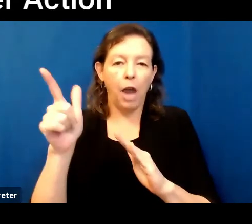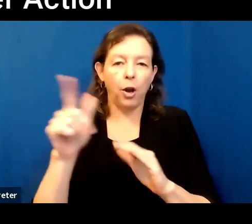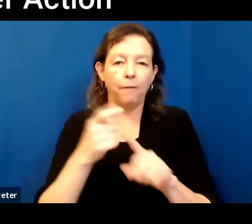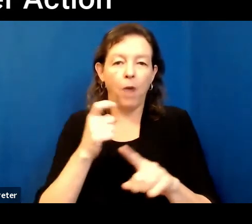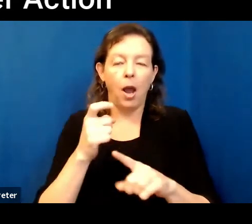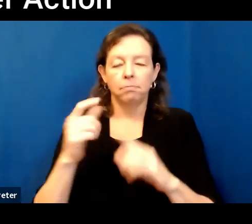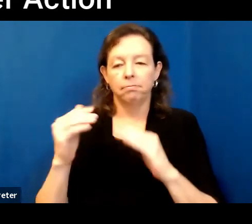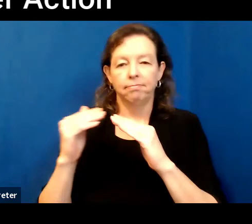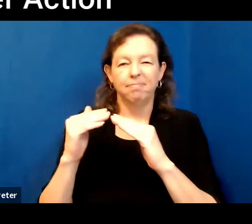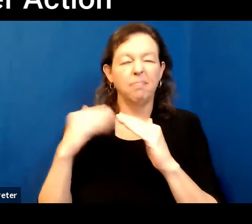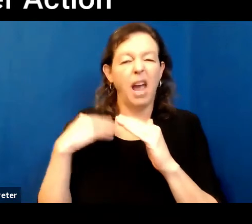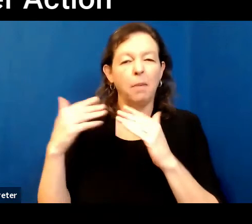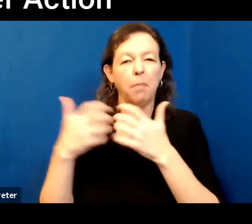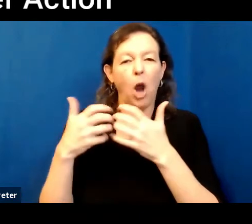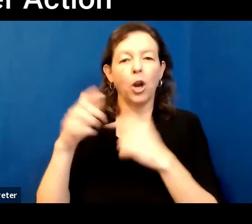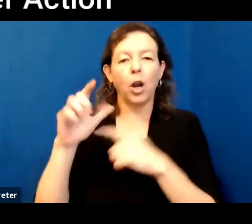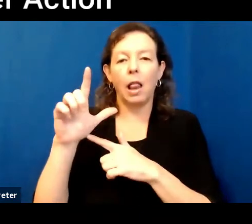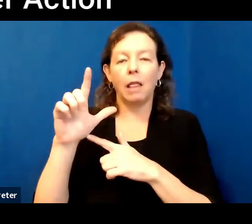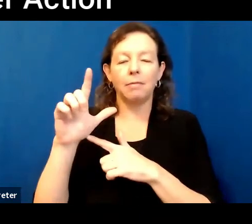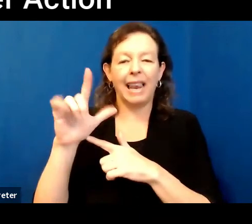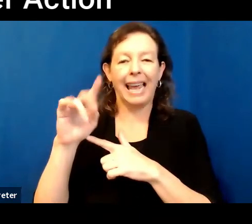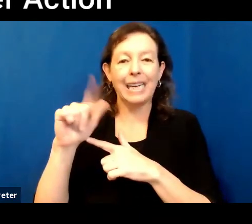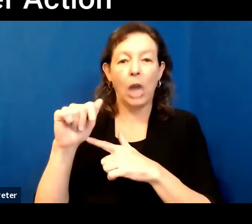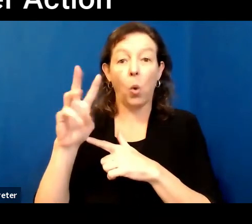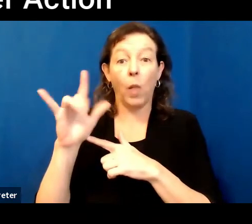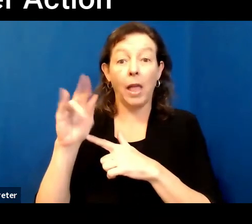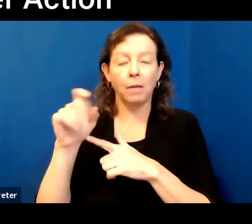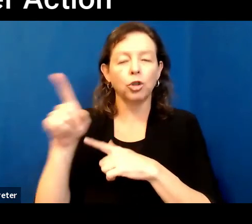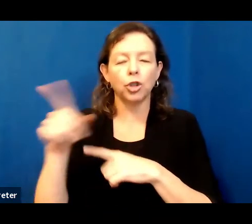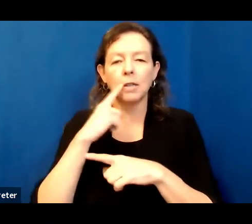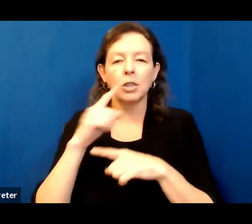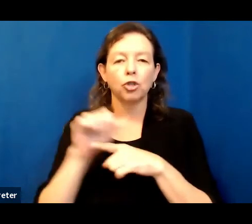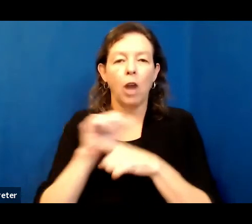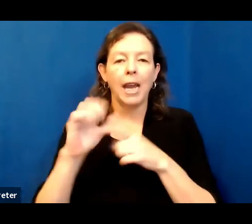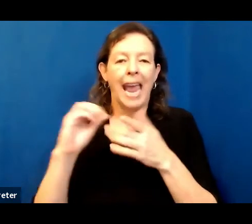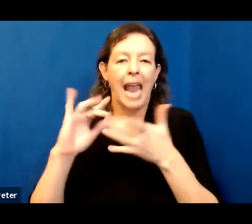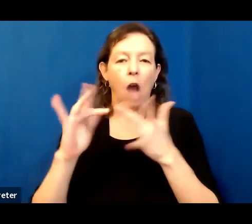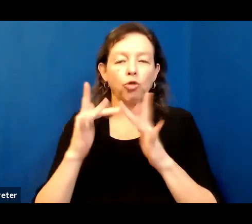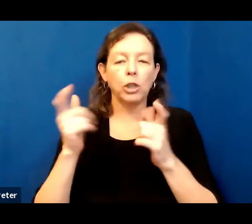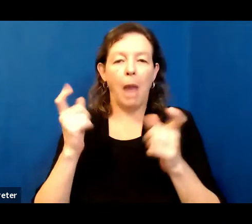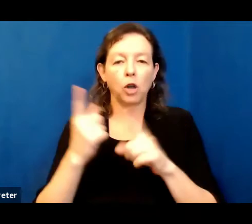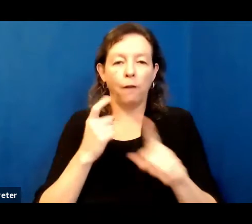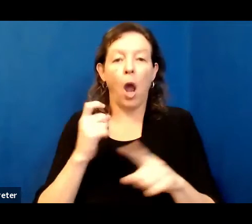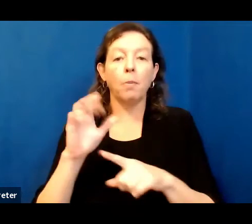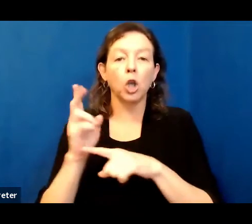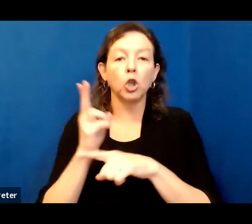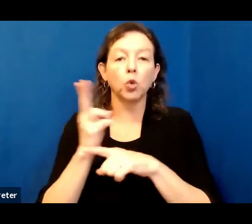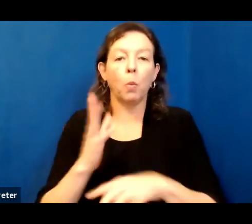Linda Williams, the community outreach and training manager at Consumeraction. So we're just gonna kind of have a couple